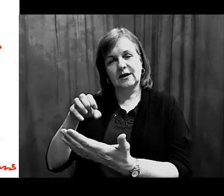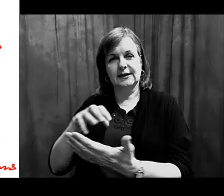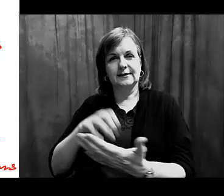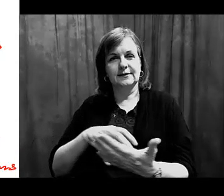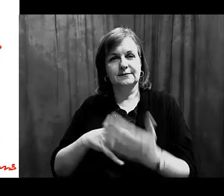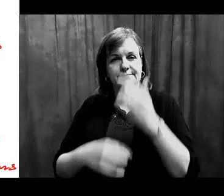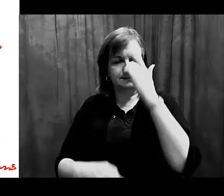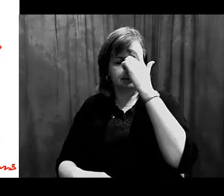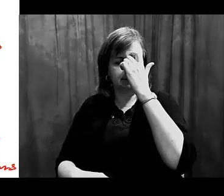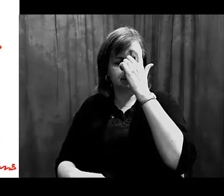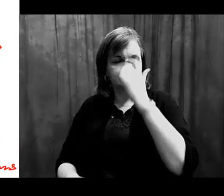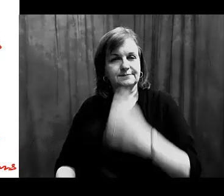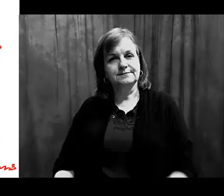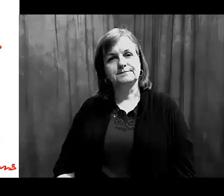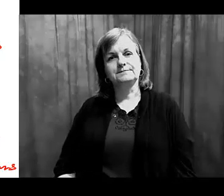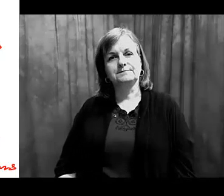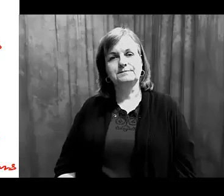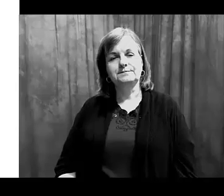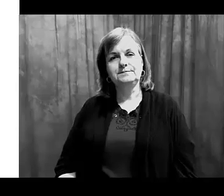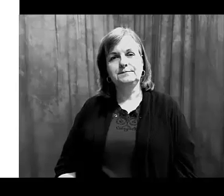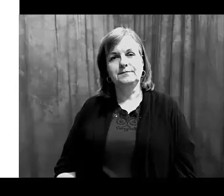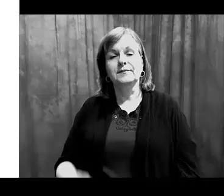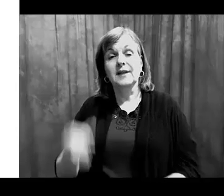scientific studies